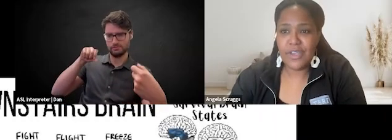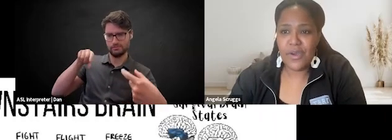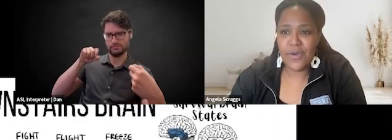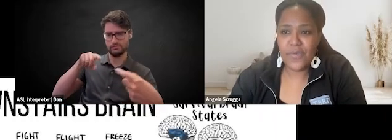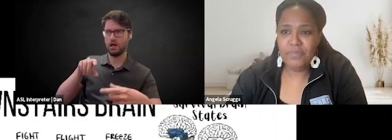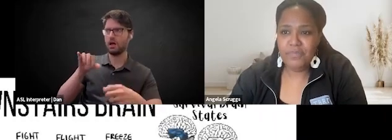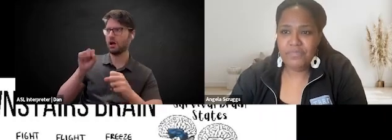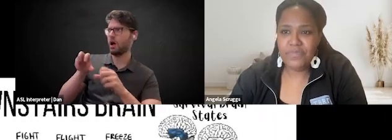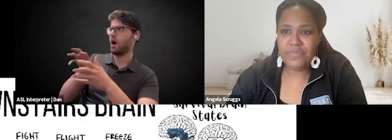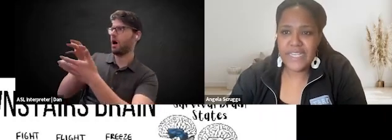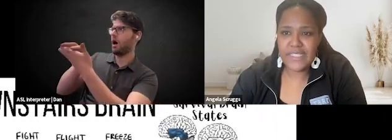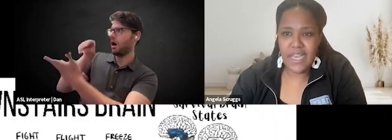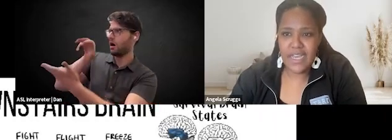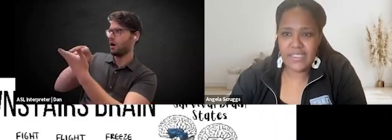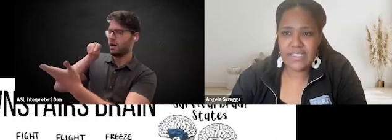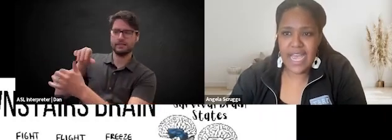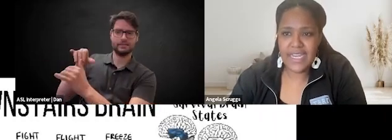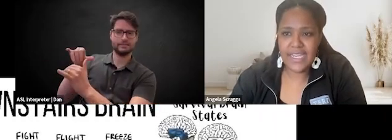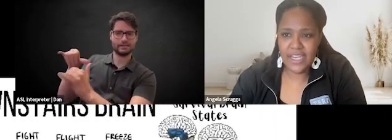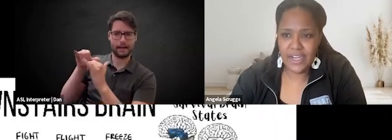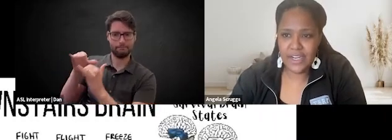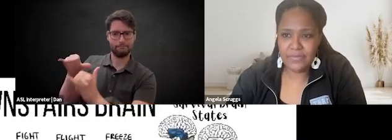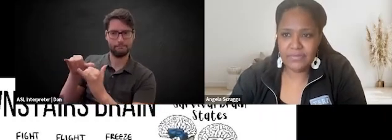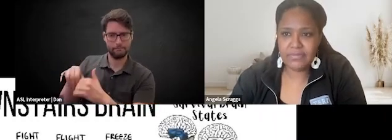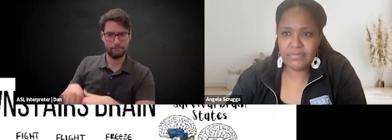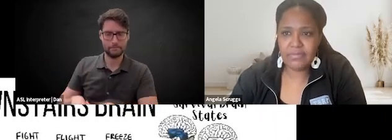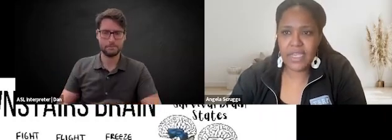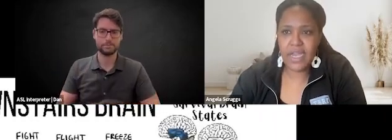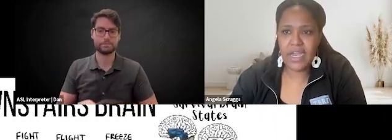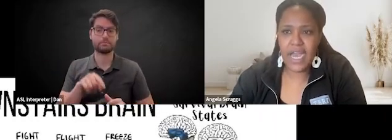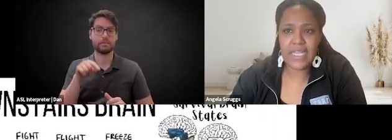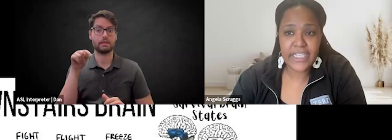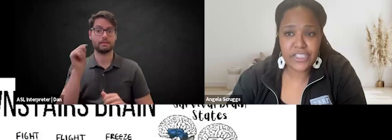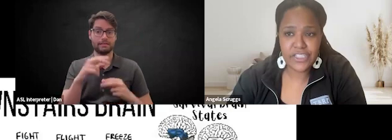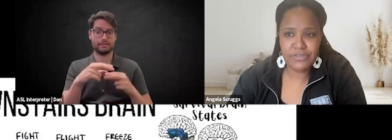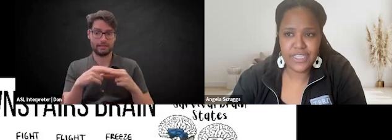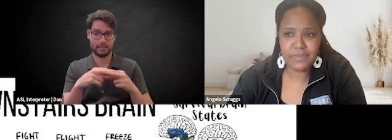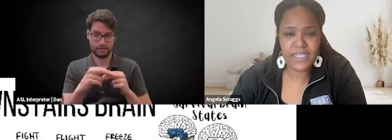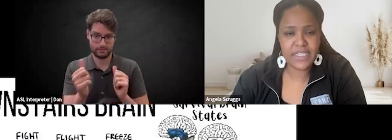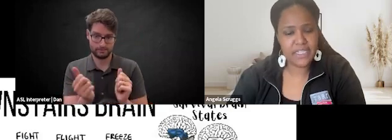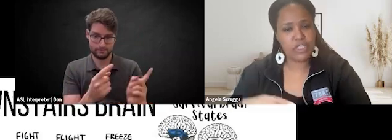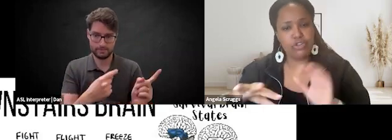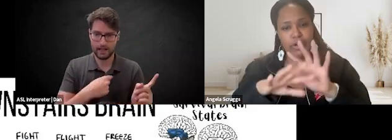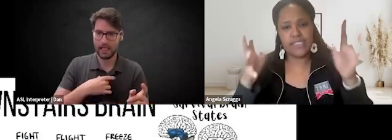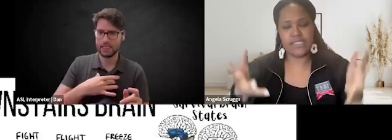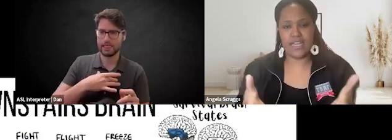So this, uh... slide here, uh... I like to use this because it gives a great